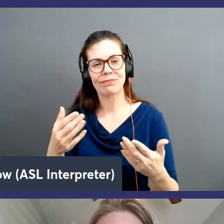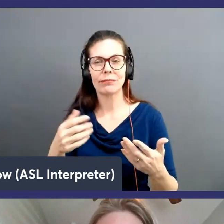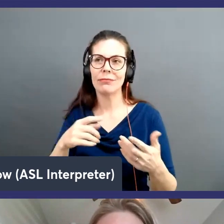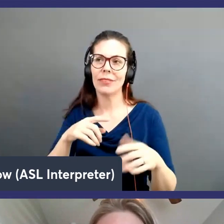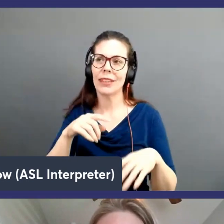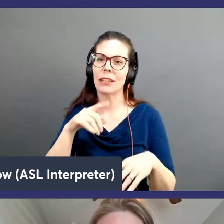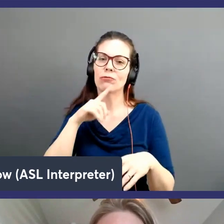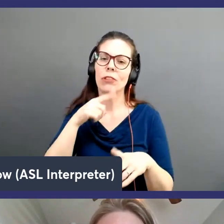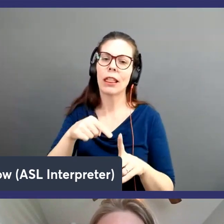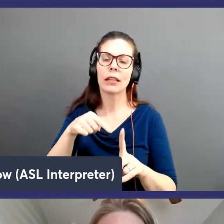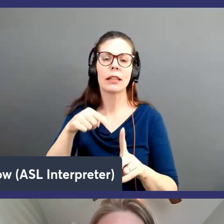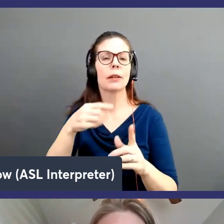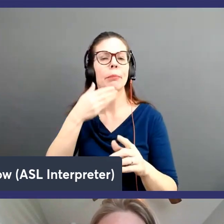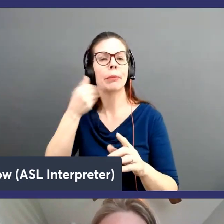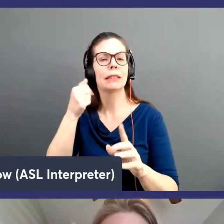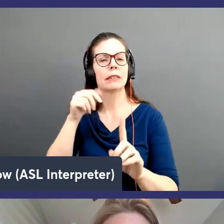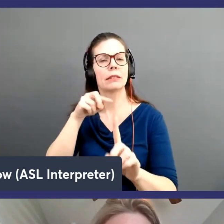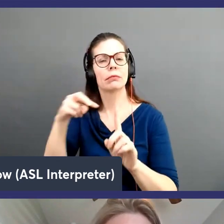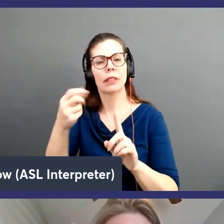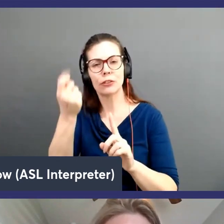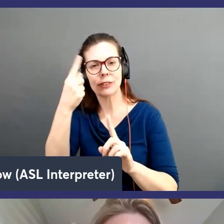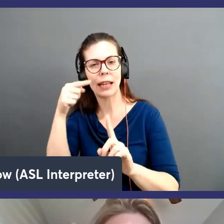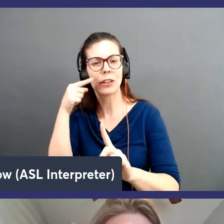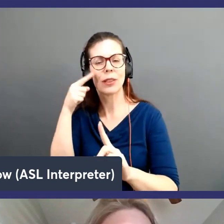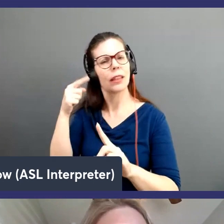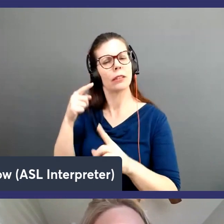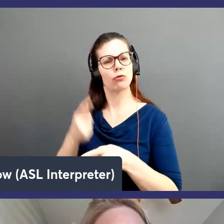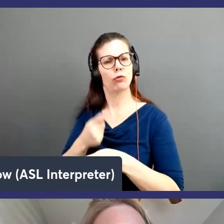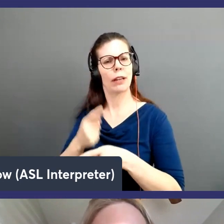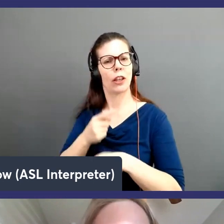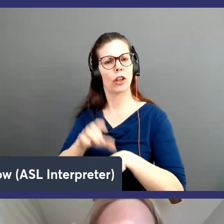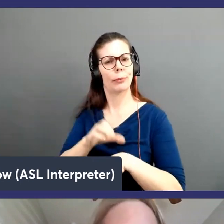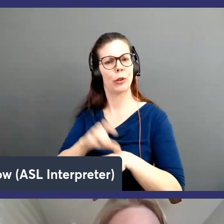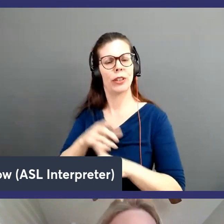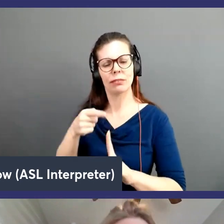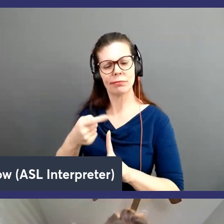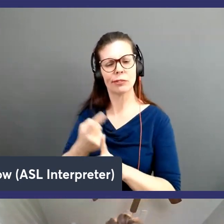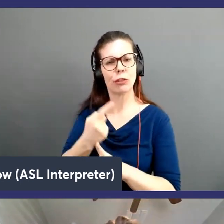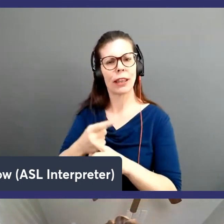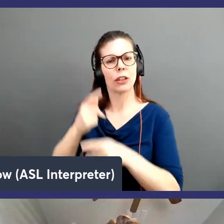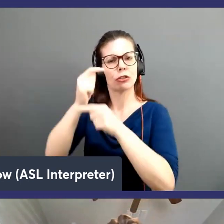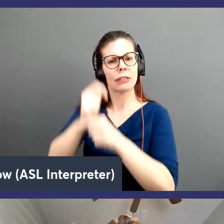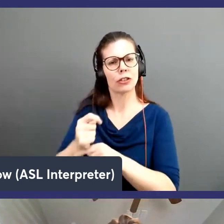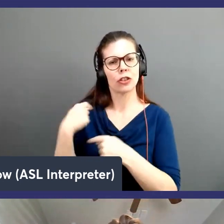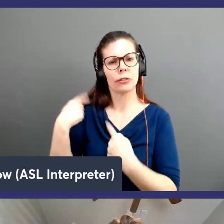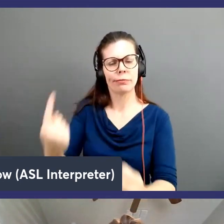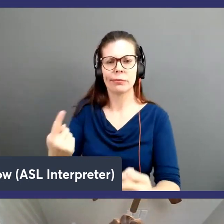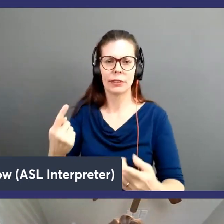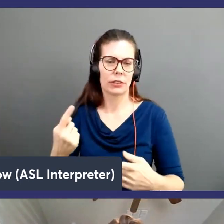if you think about classical computing first. So classical computing is just regular computers.